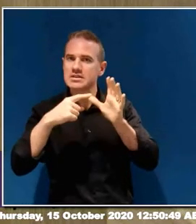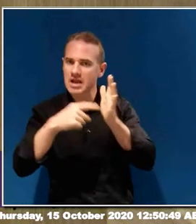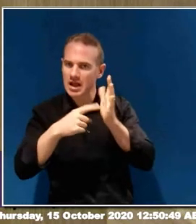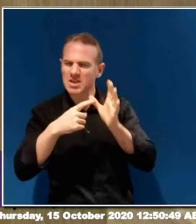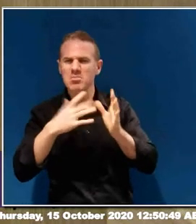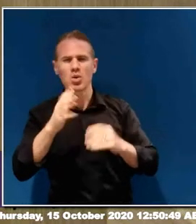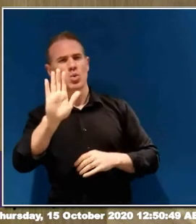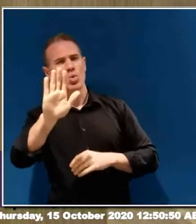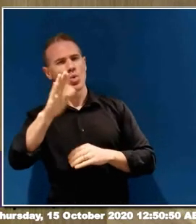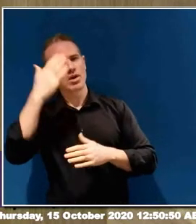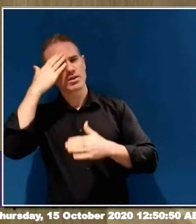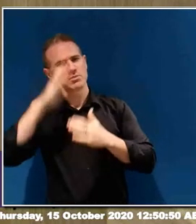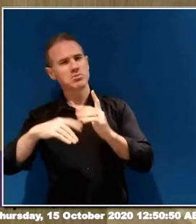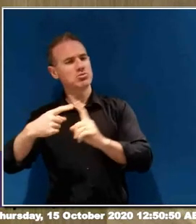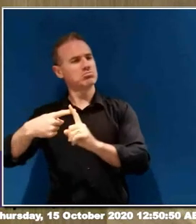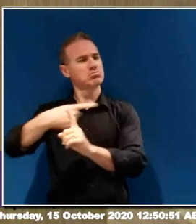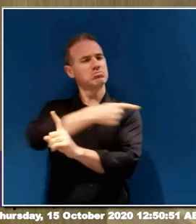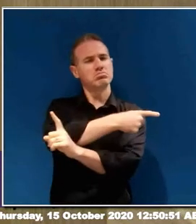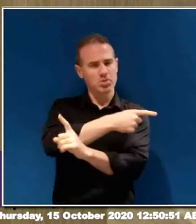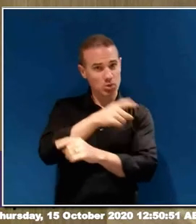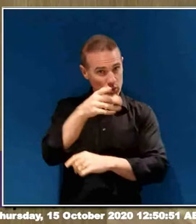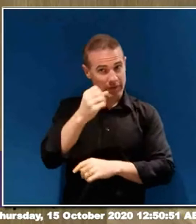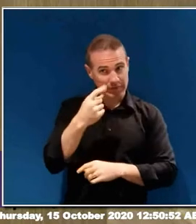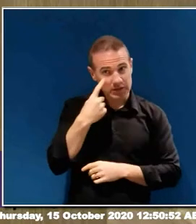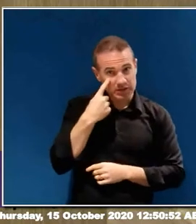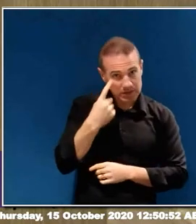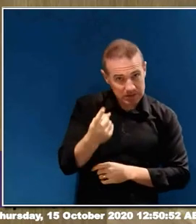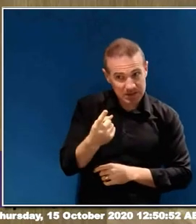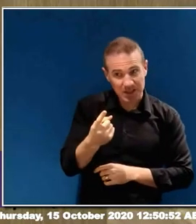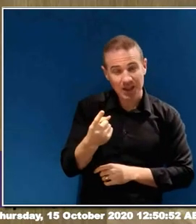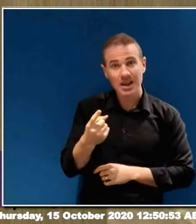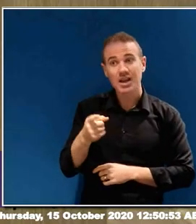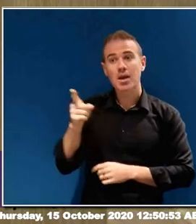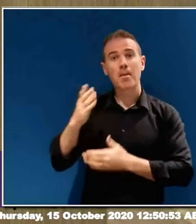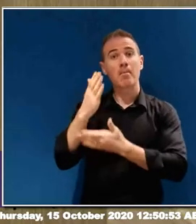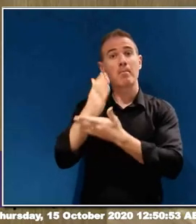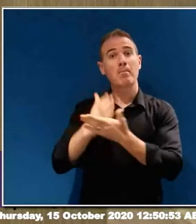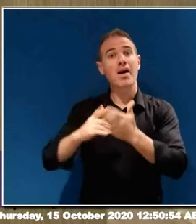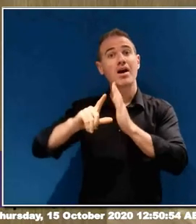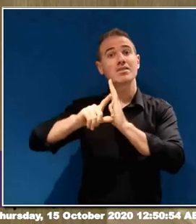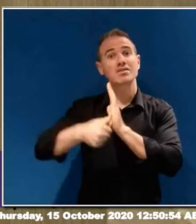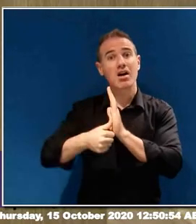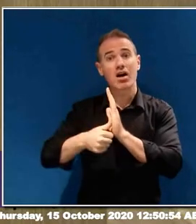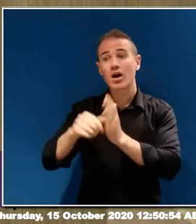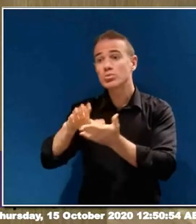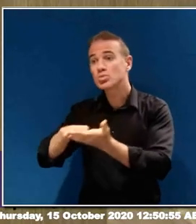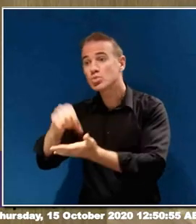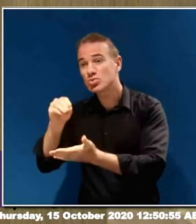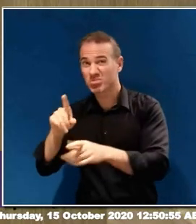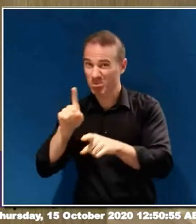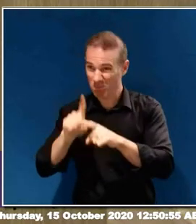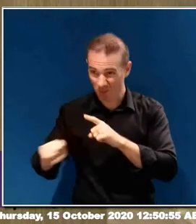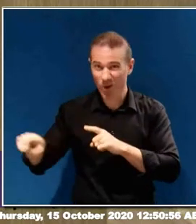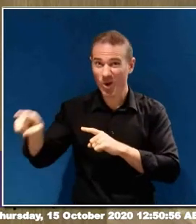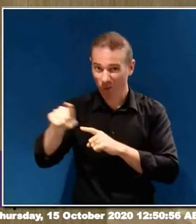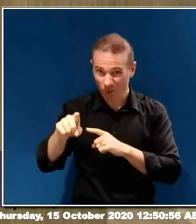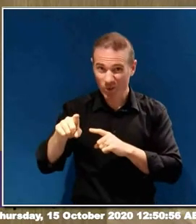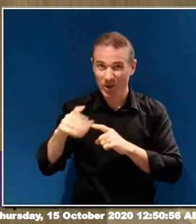over-represented in those part-time arrangements. That would be correct, yes. But there's not consistency about that particular fact